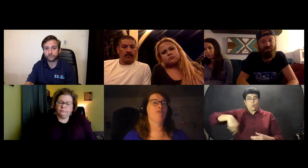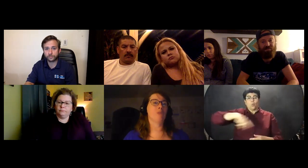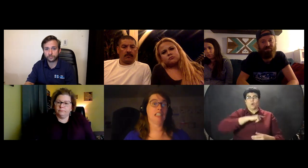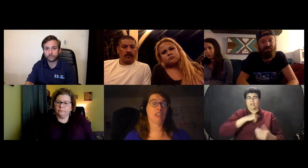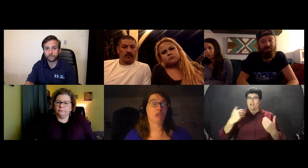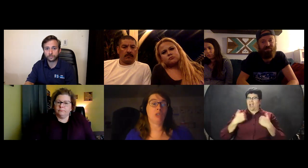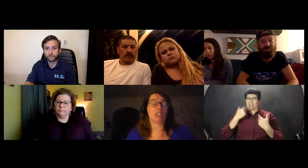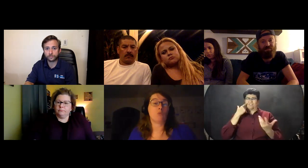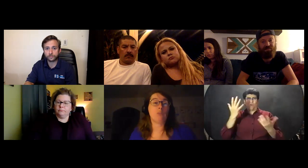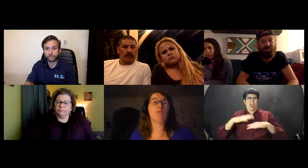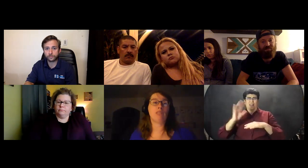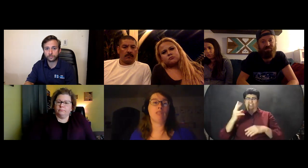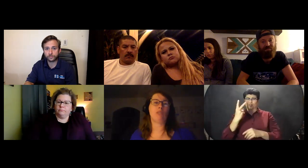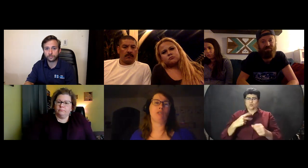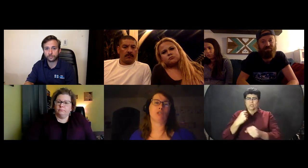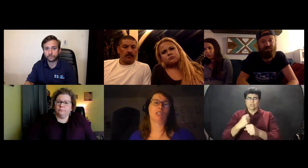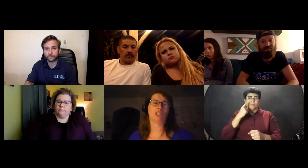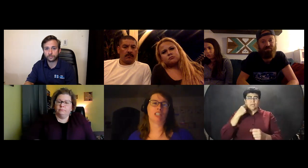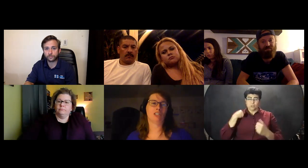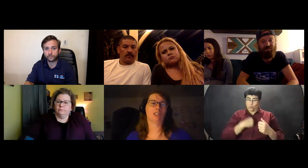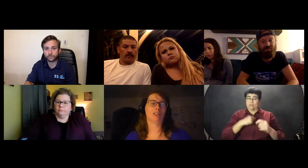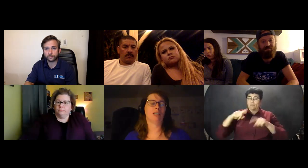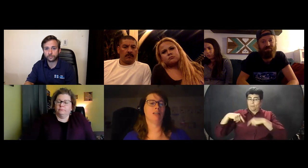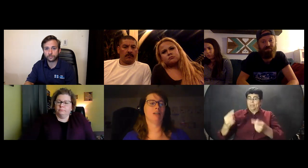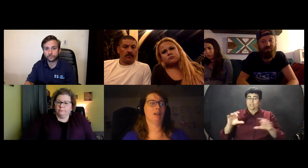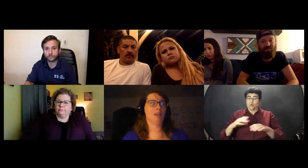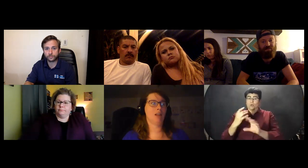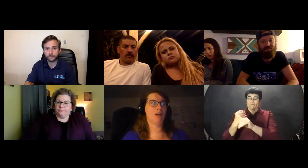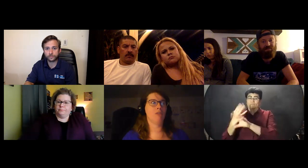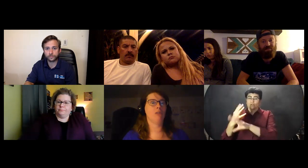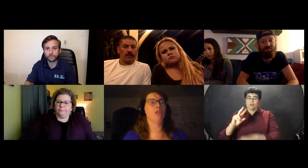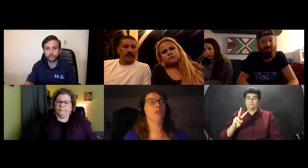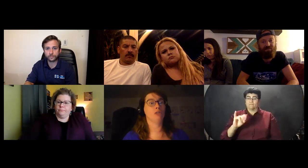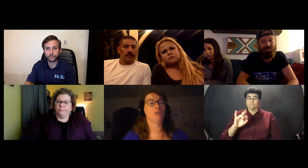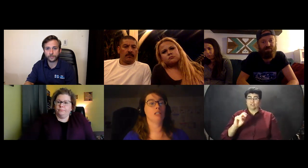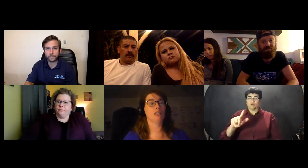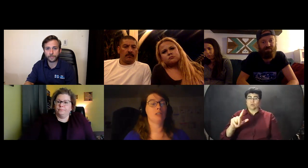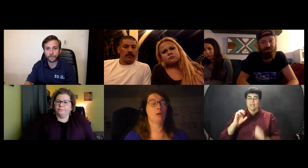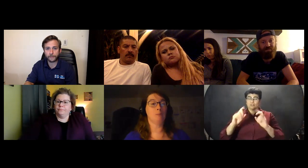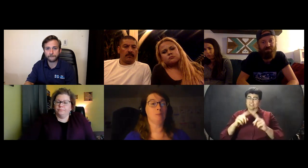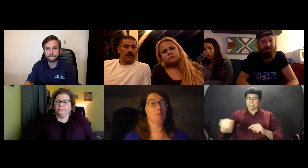least two years because we've been doing virtual education